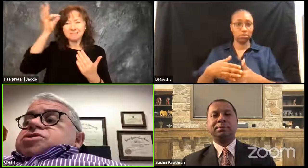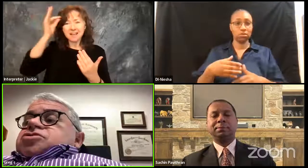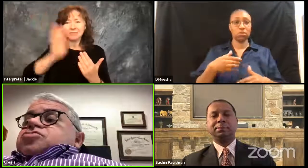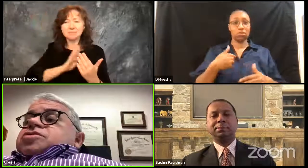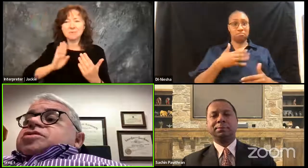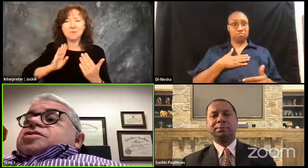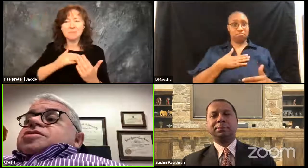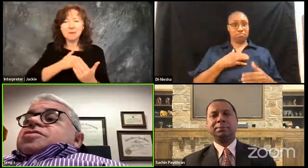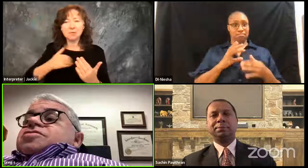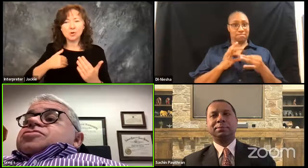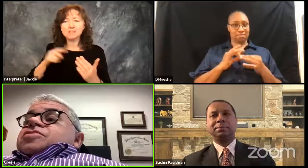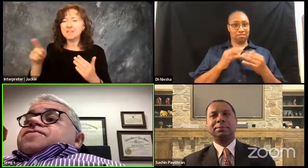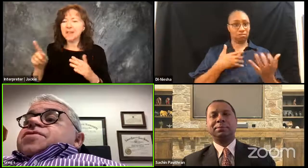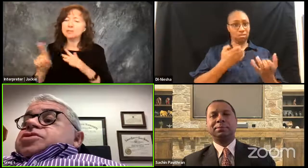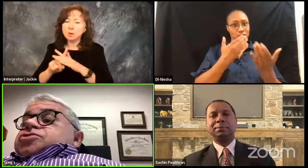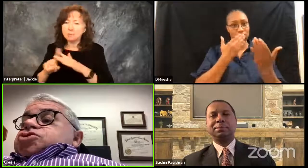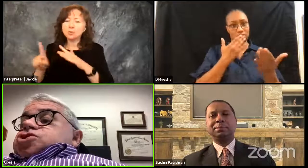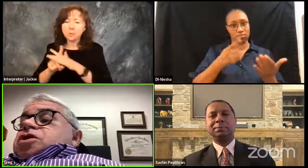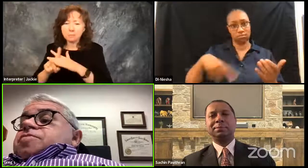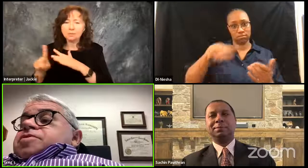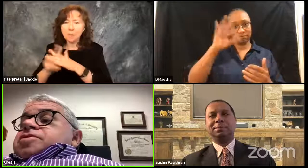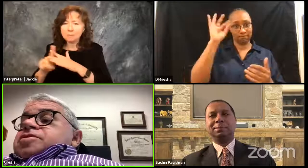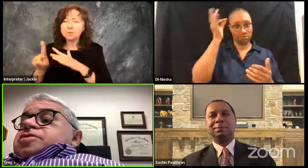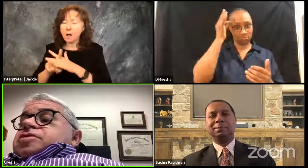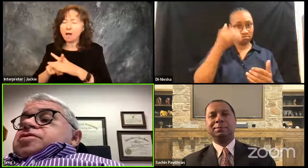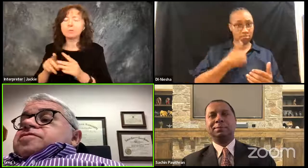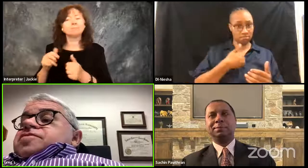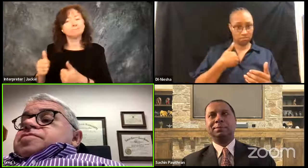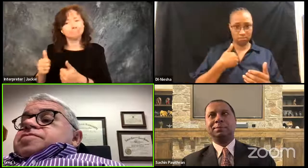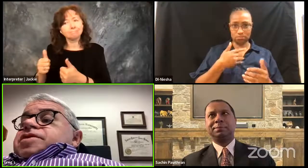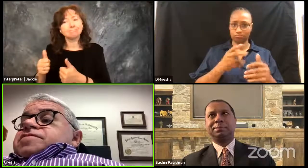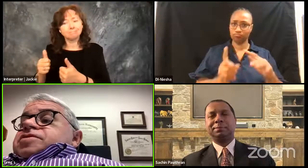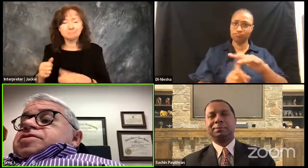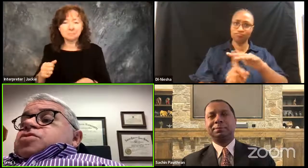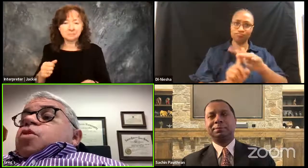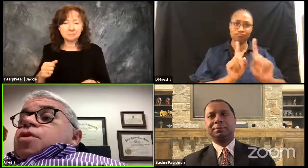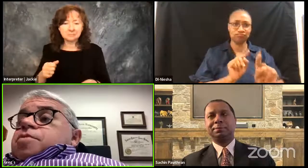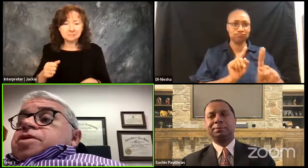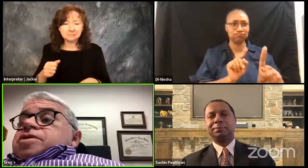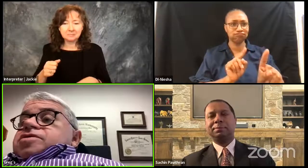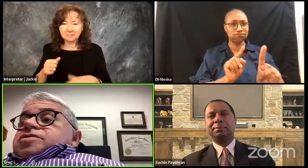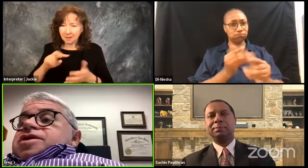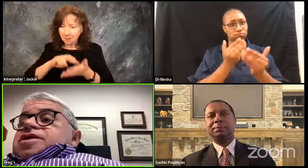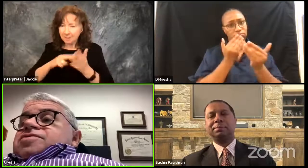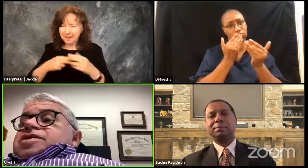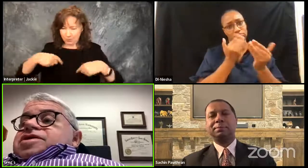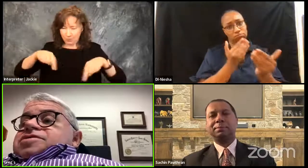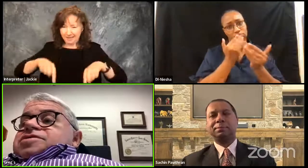We are doing a very good job of having a quorum now.